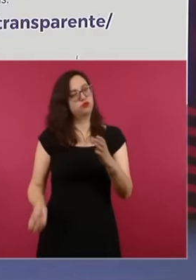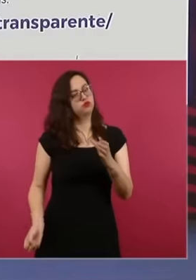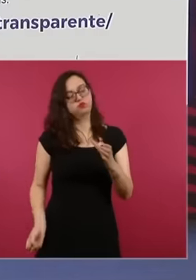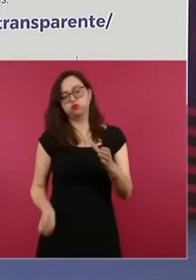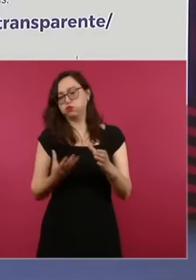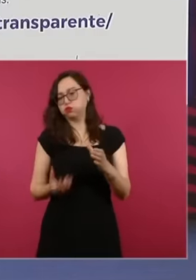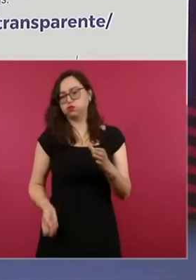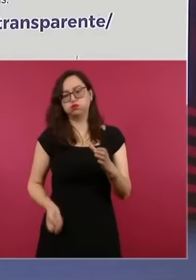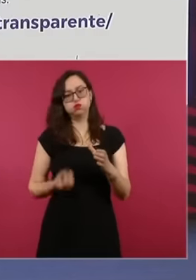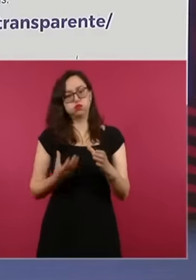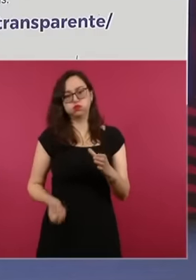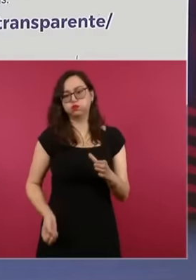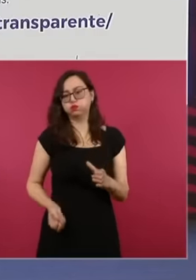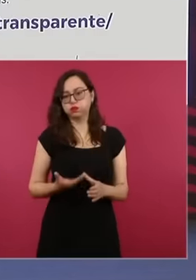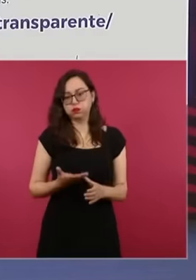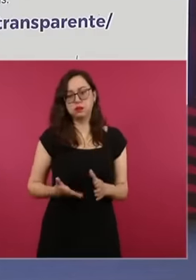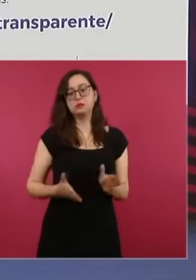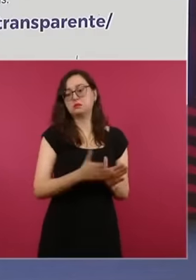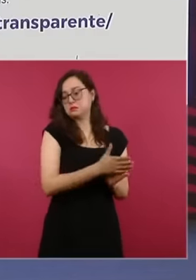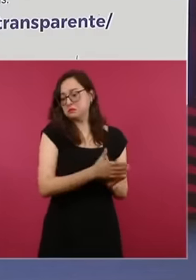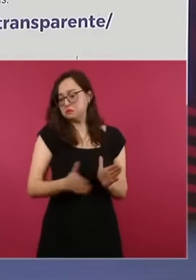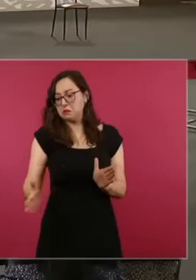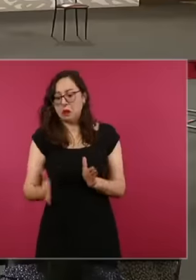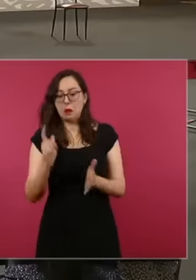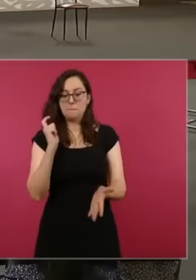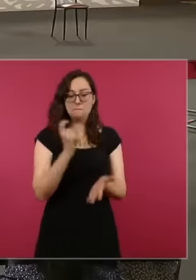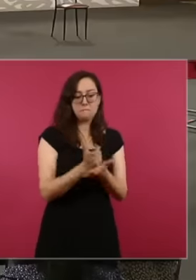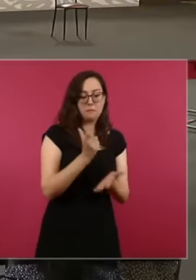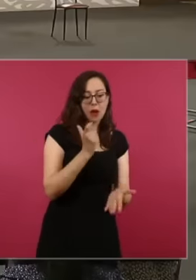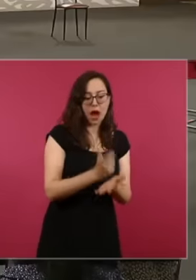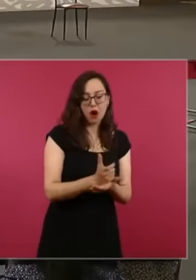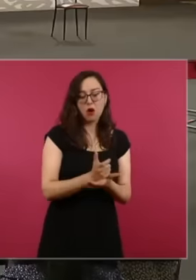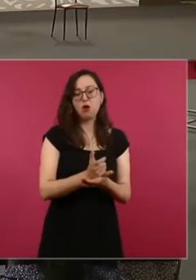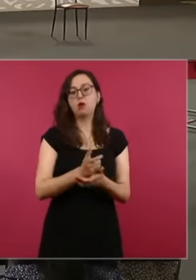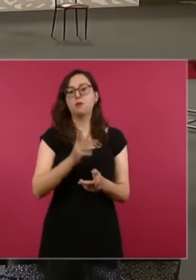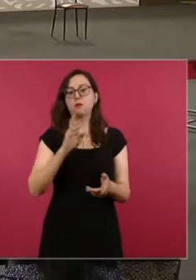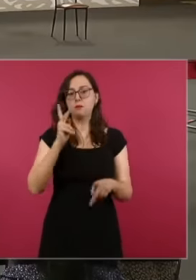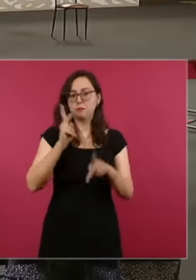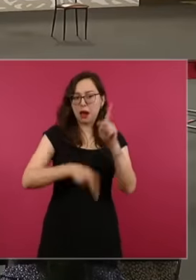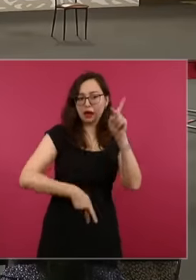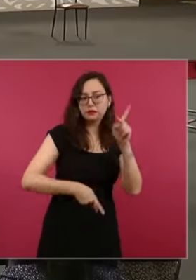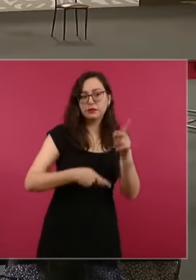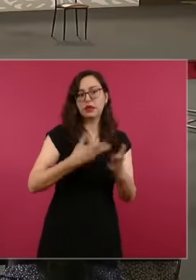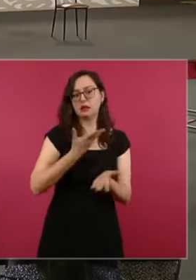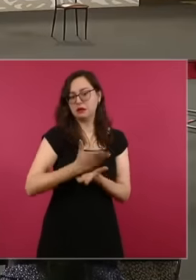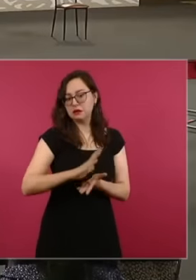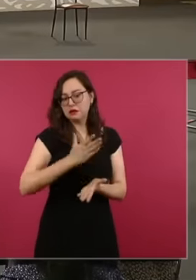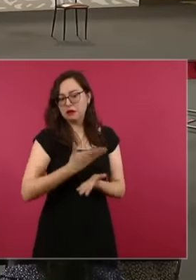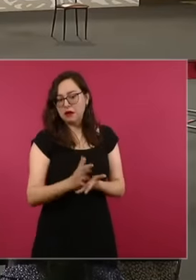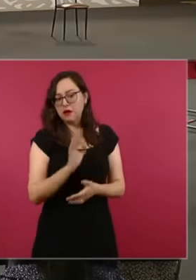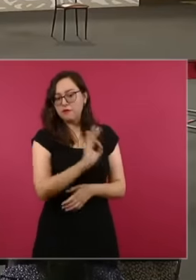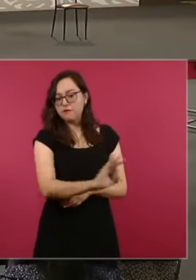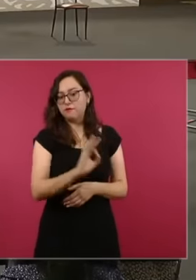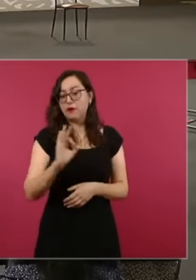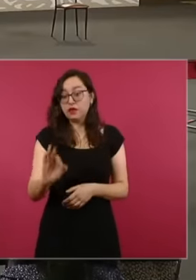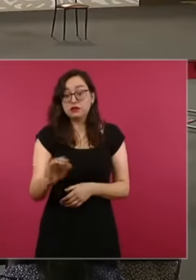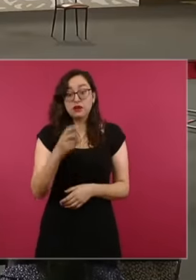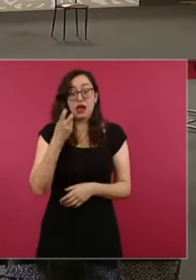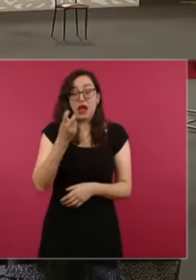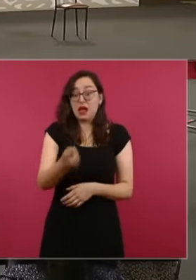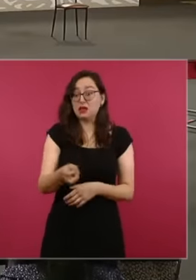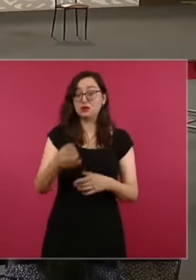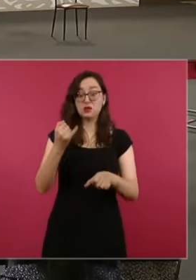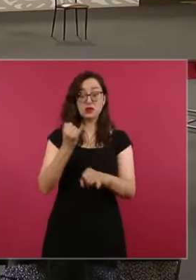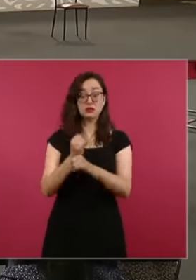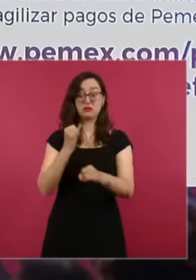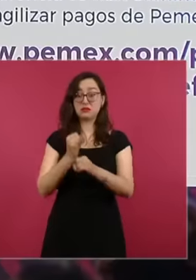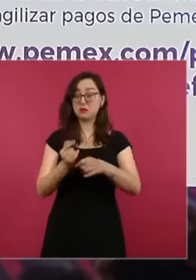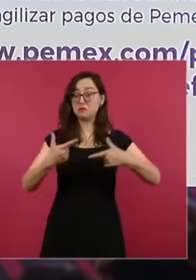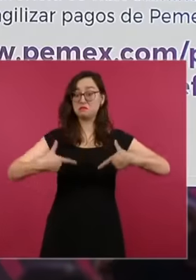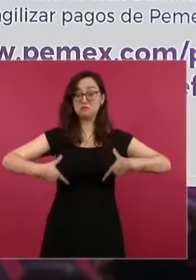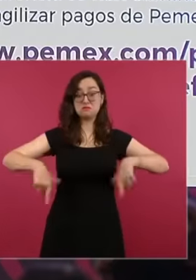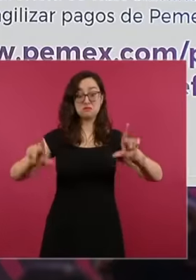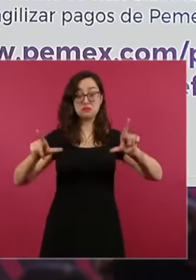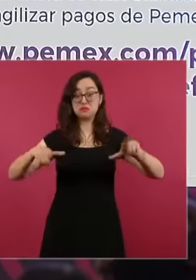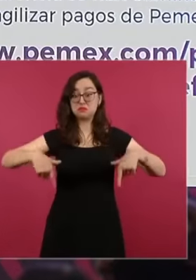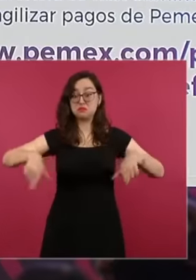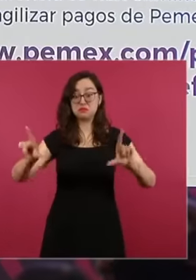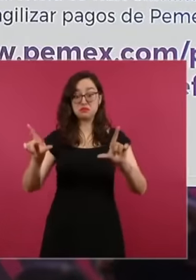the outstanding debts and the estimated payment dates, this database has received